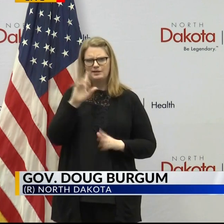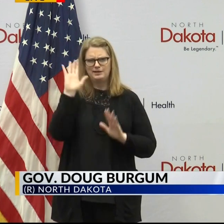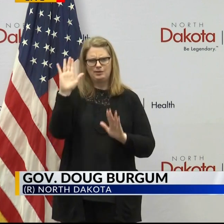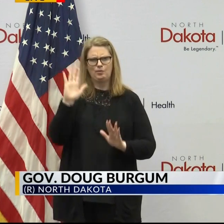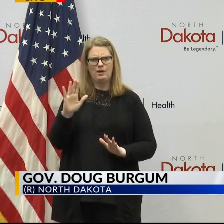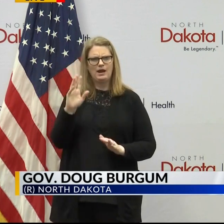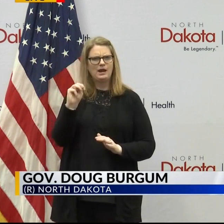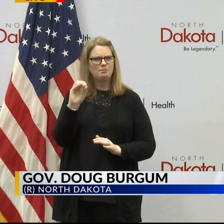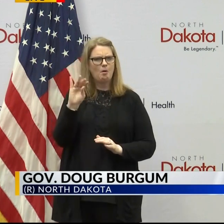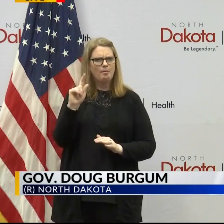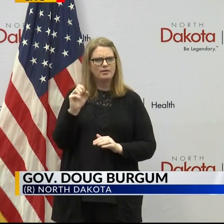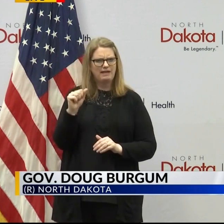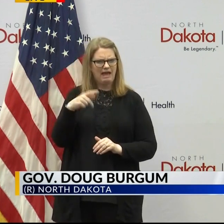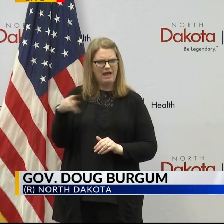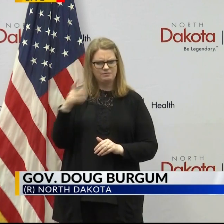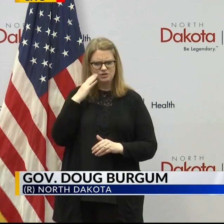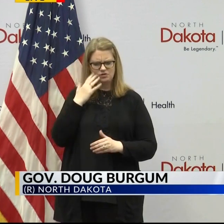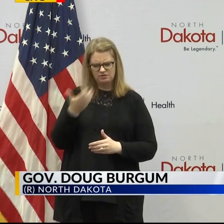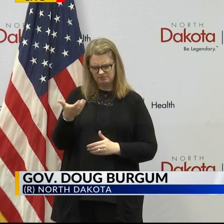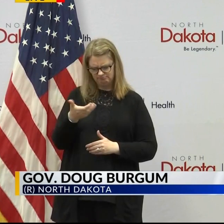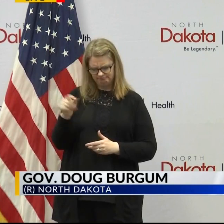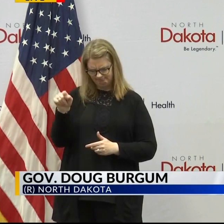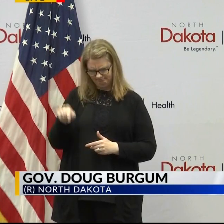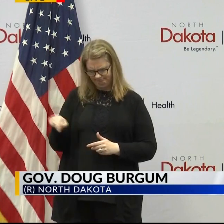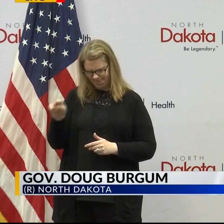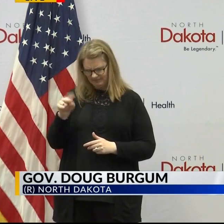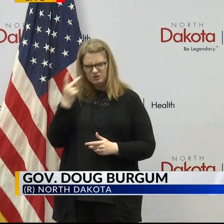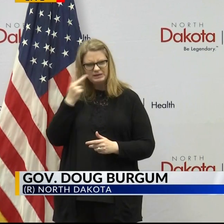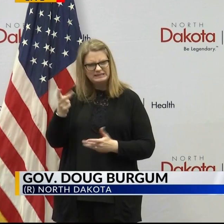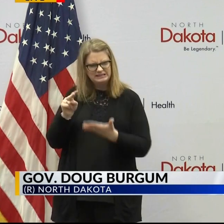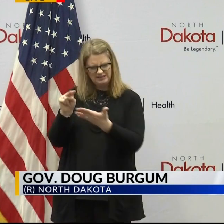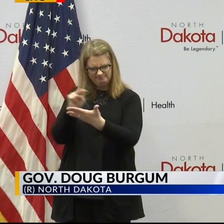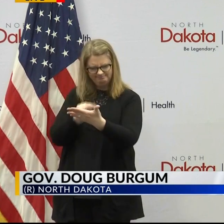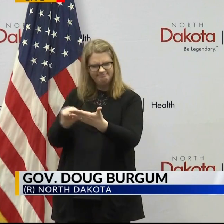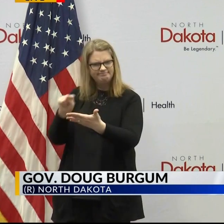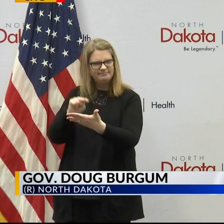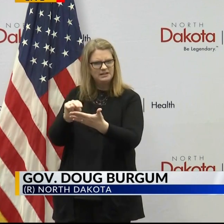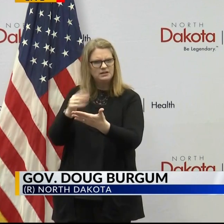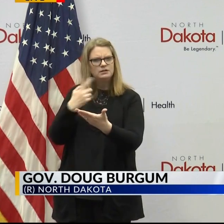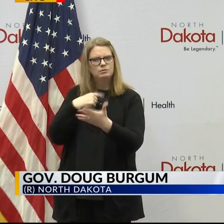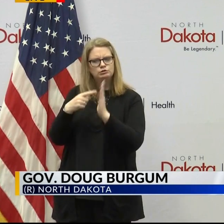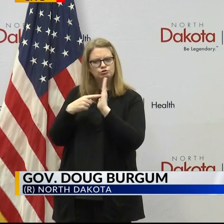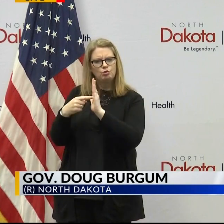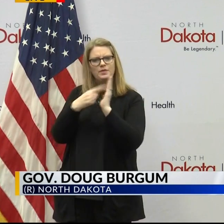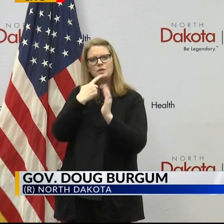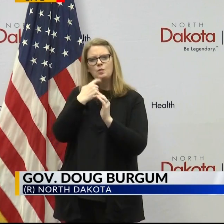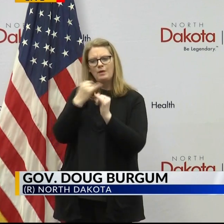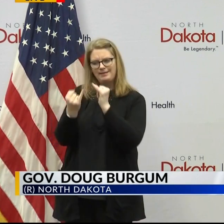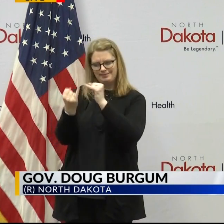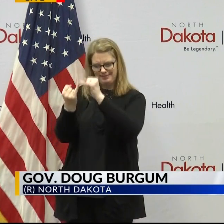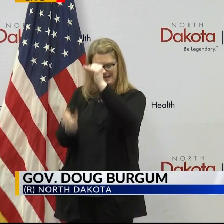AGAIN, IF YOU HAVEN'T DOWNLOADED YOUR ND ROADS APP FROM THE NORTH DAKOTA DEPARTMENT OF TRANSPORTATION, IT'S A GREAT